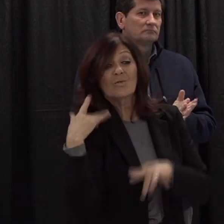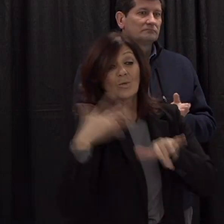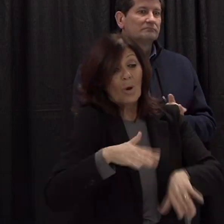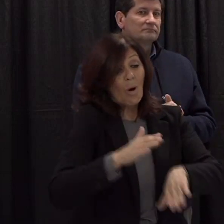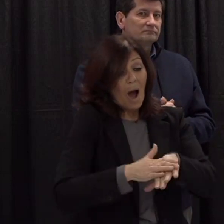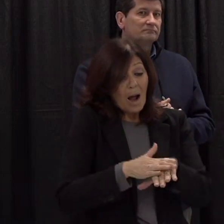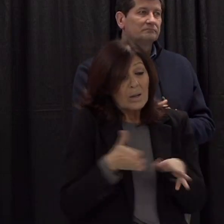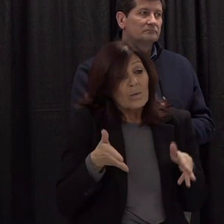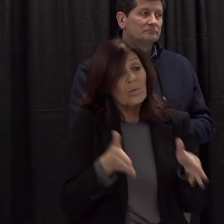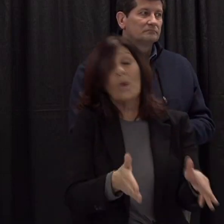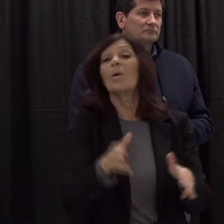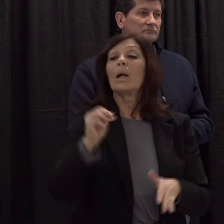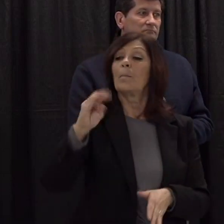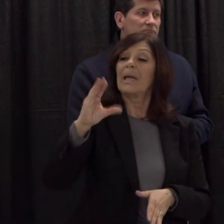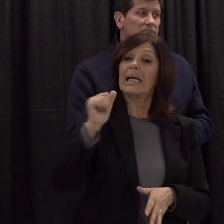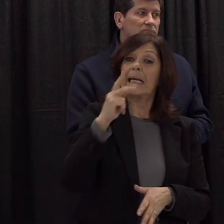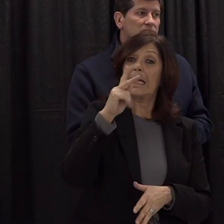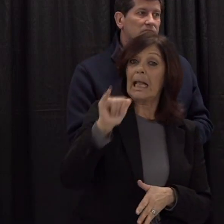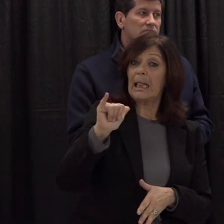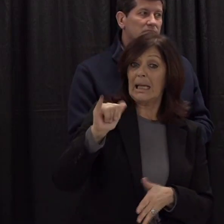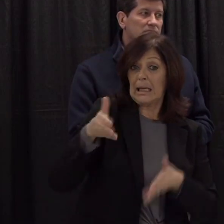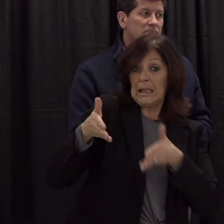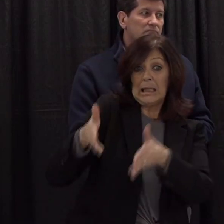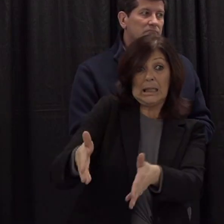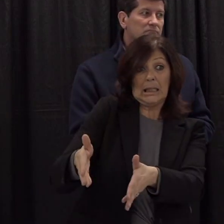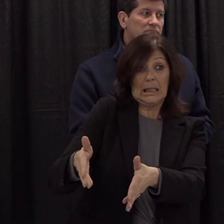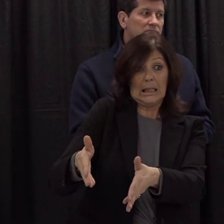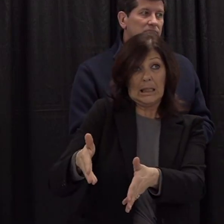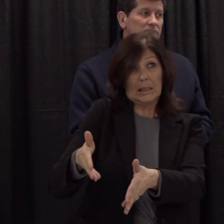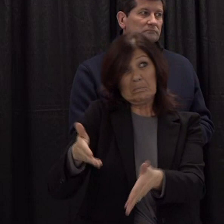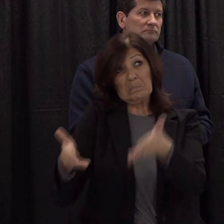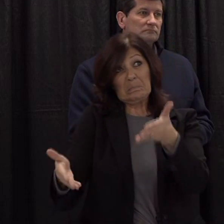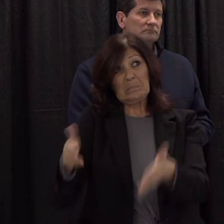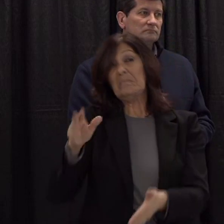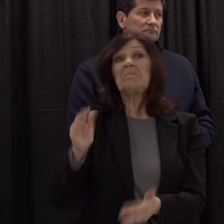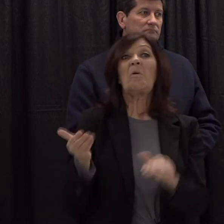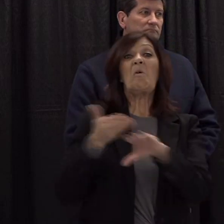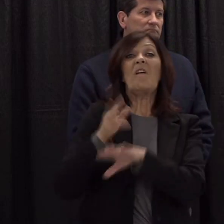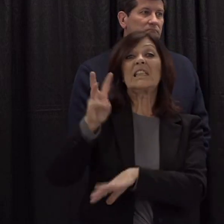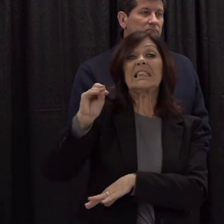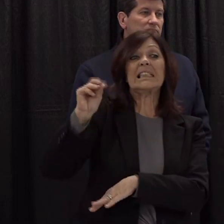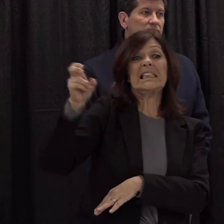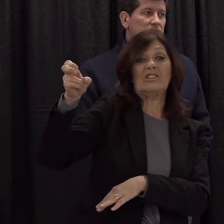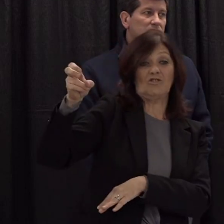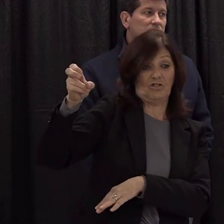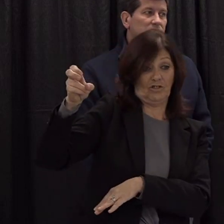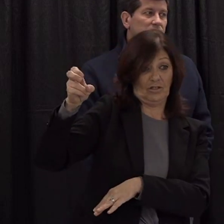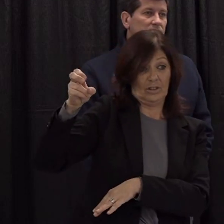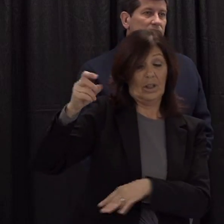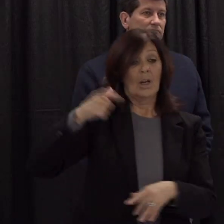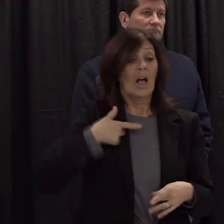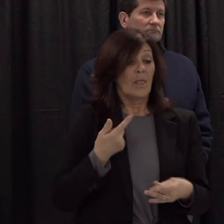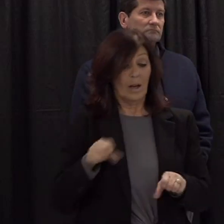McKinley Parkway is probably with 60 plus inches along the edge. We lost a snow blower.